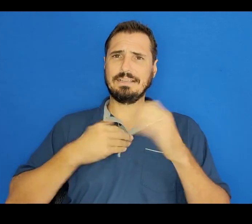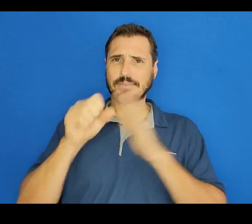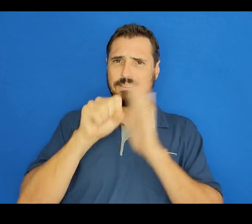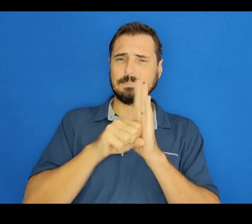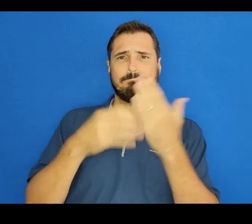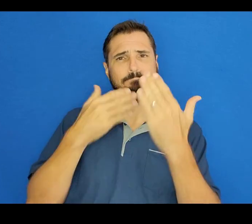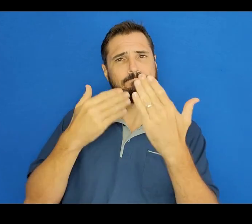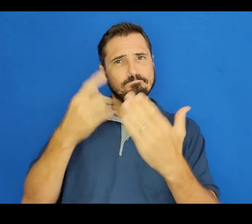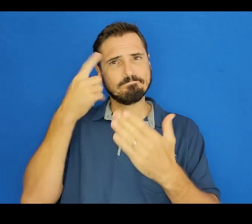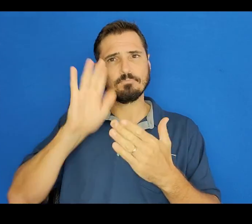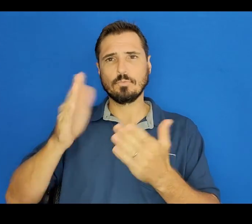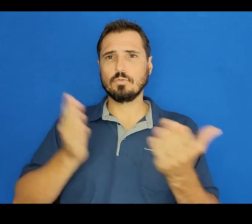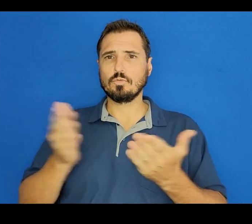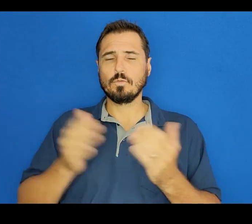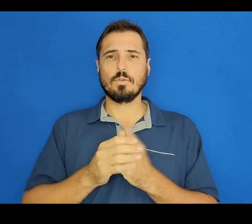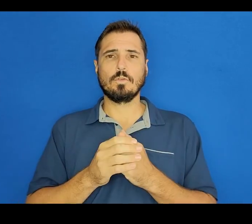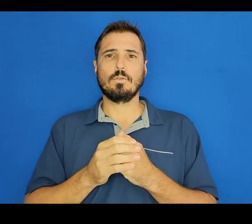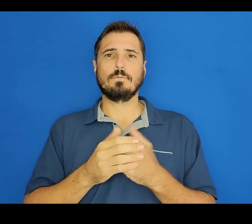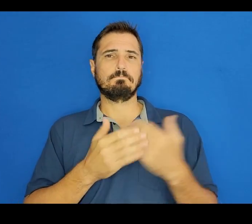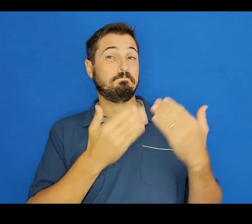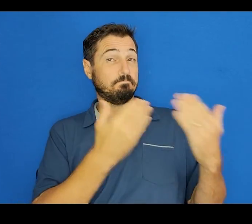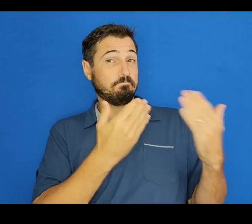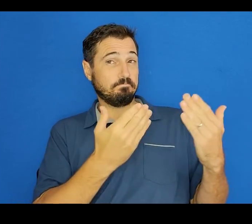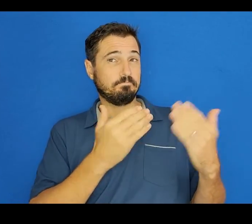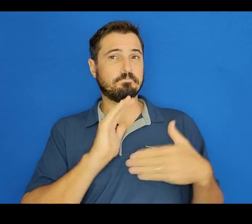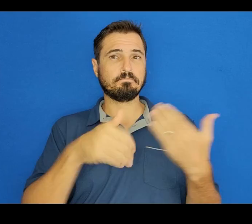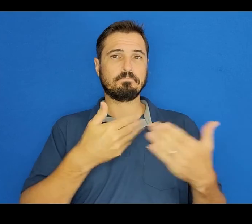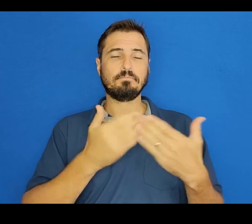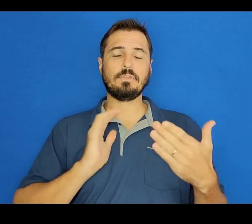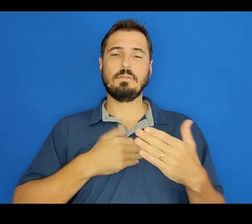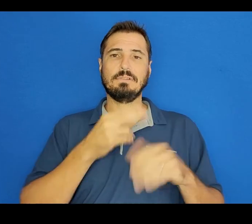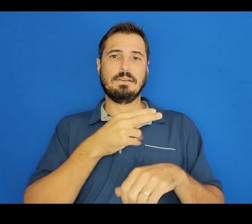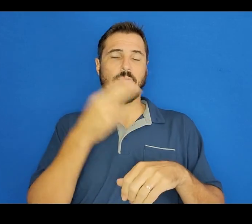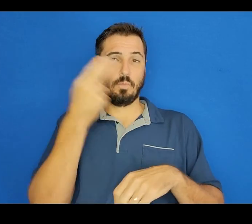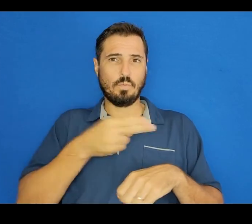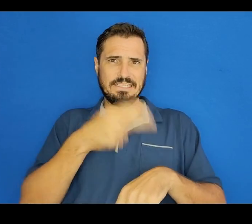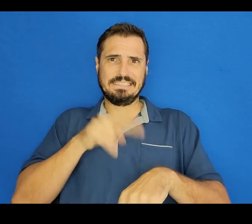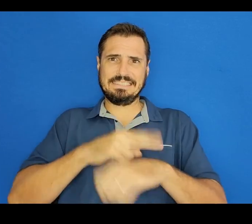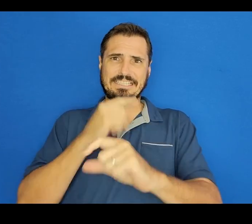A special mahalo to our Hawaii National Guard members who stepped up through this pandemic.